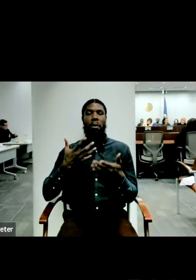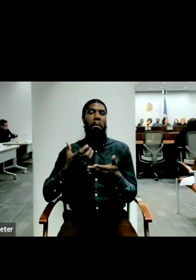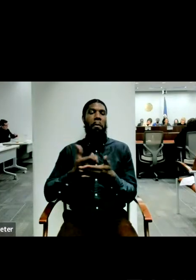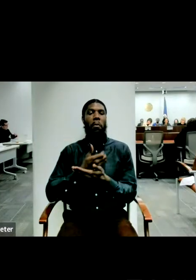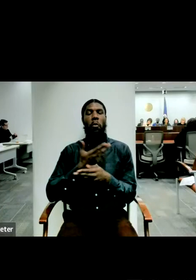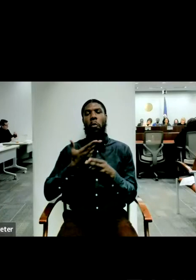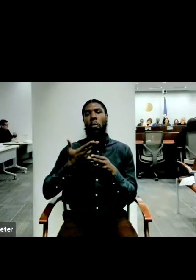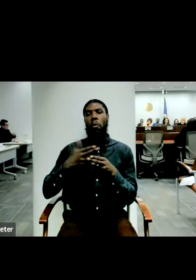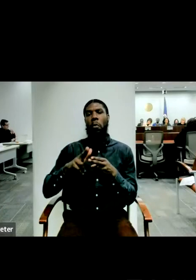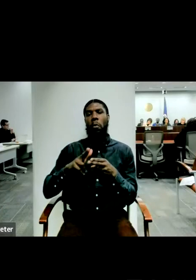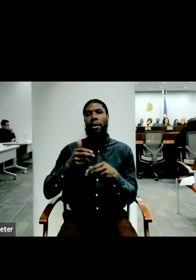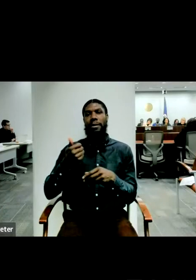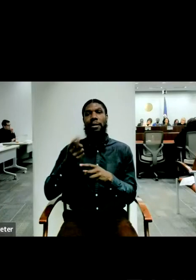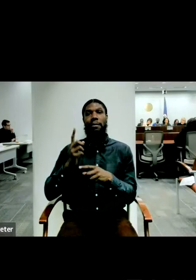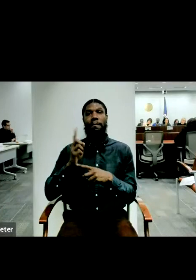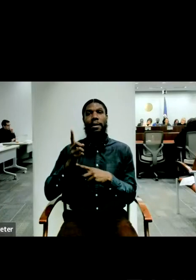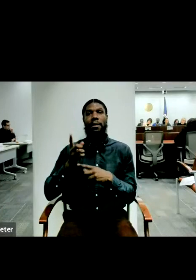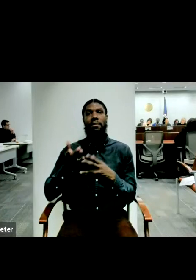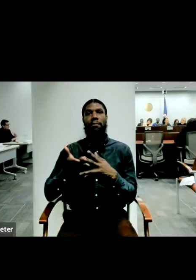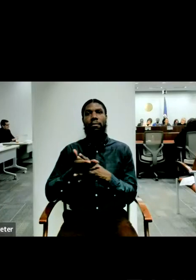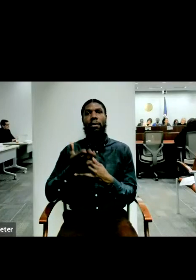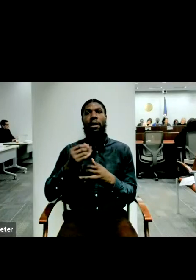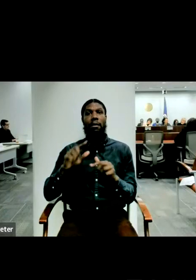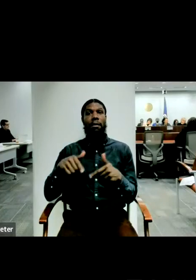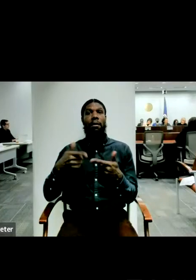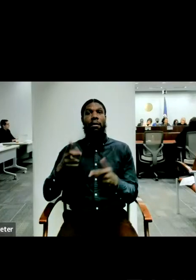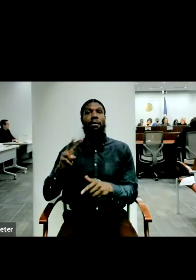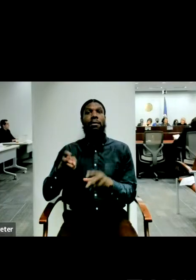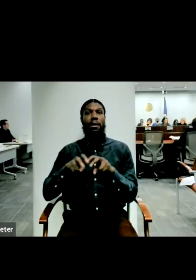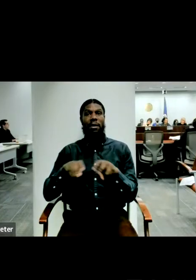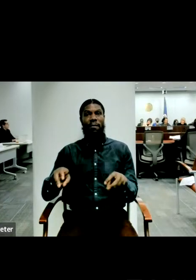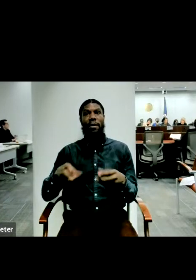short ten minute recess and hear from our second panel there after. Thanks so much.